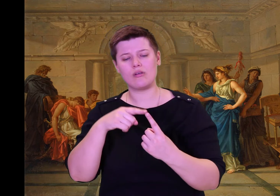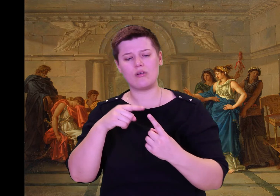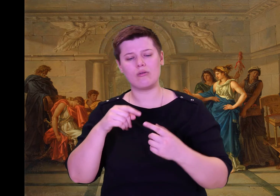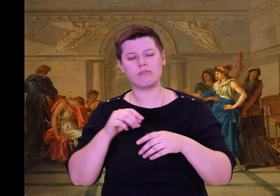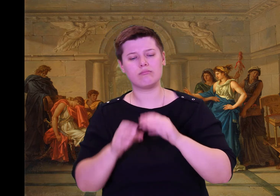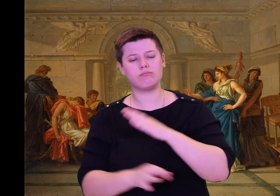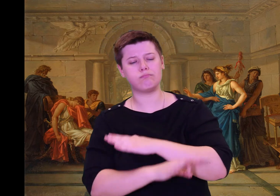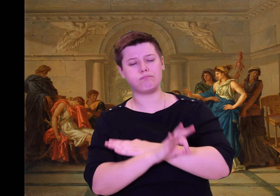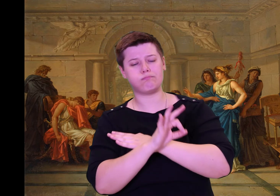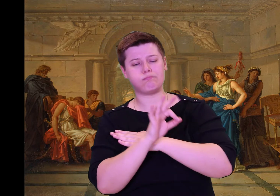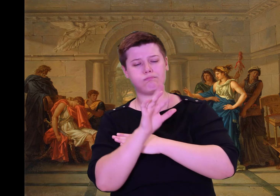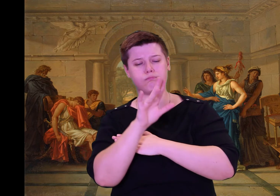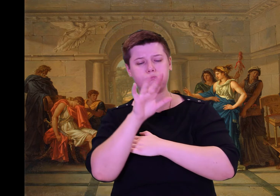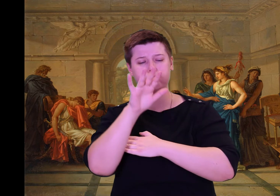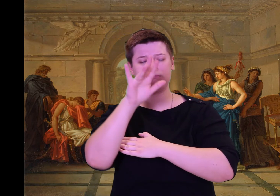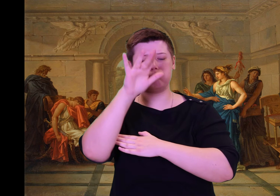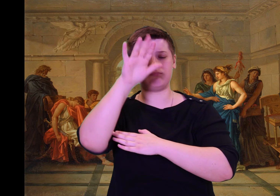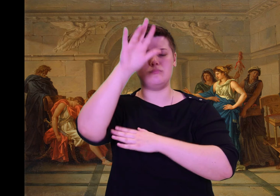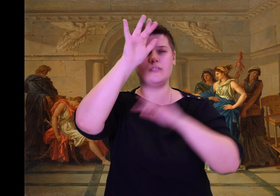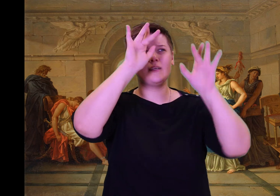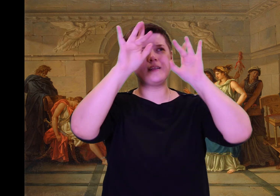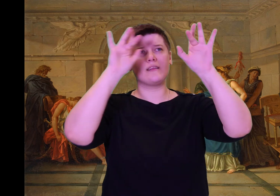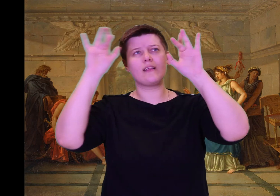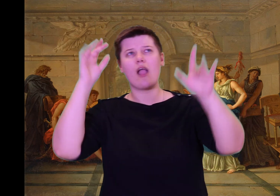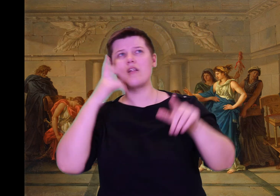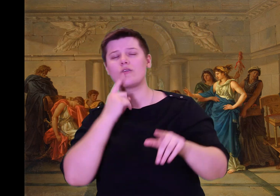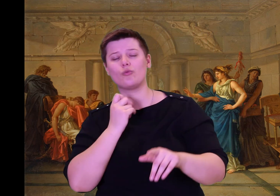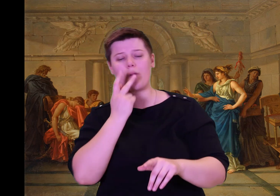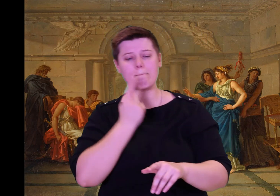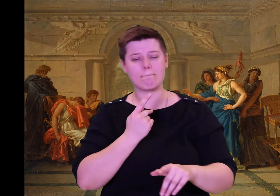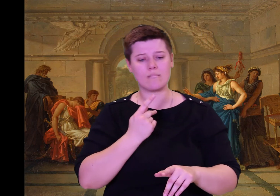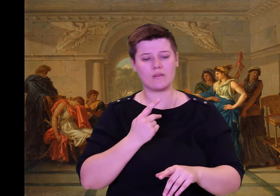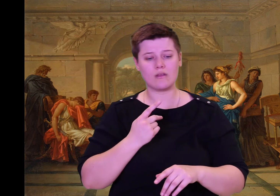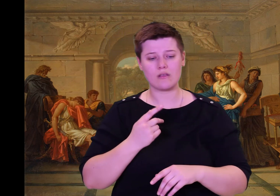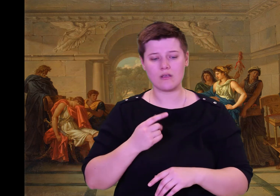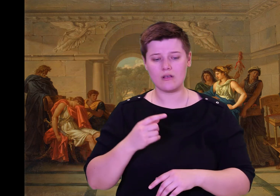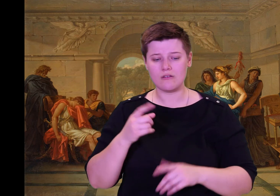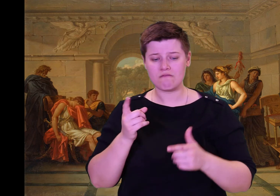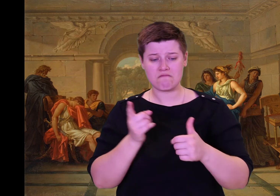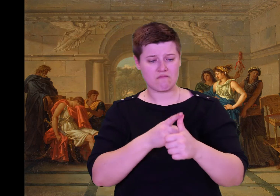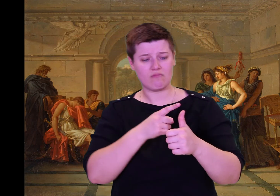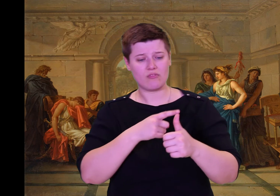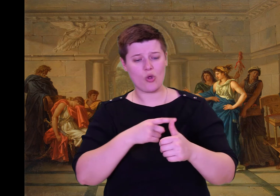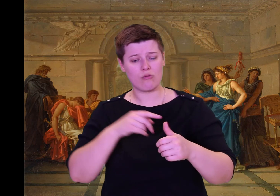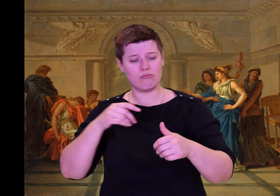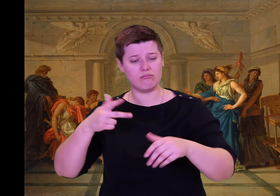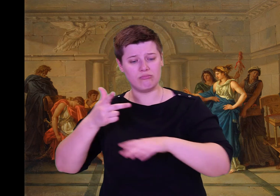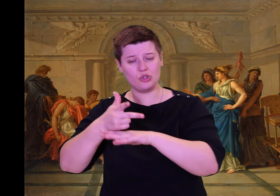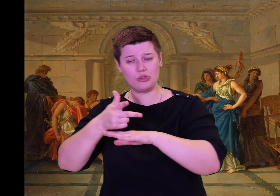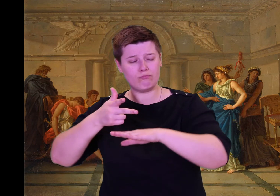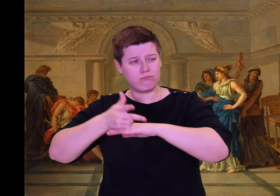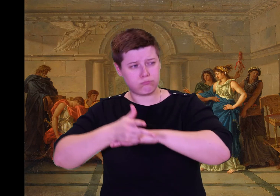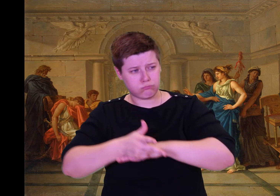Then the old god sank beneath the waves. I went back to my ships and godlike men,